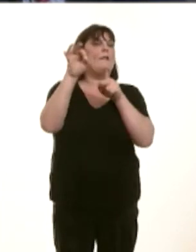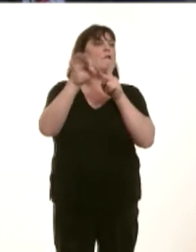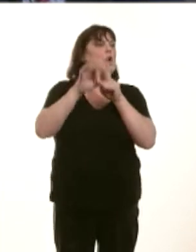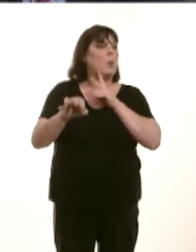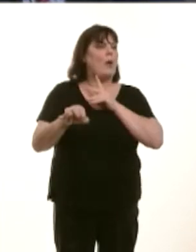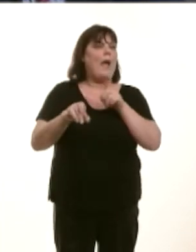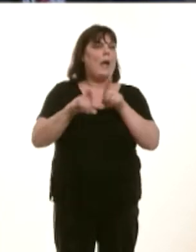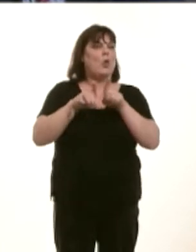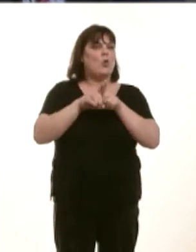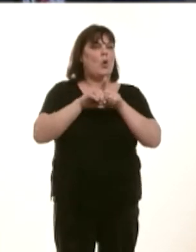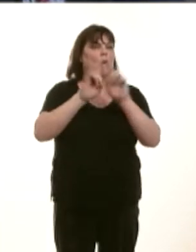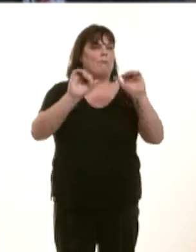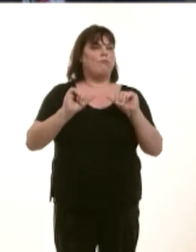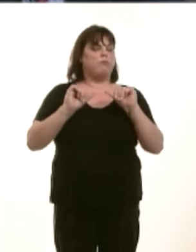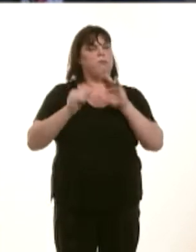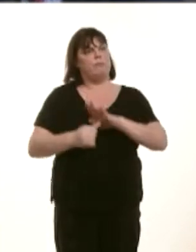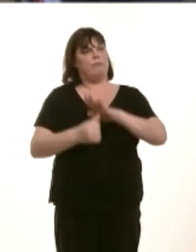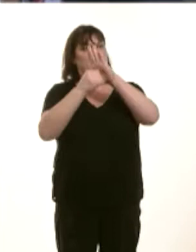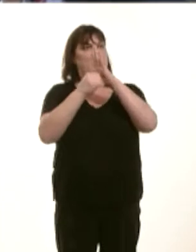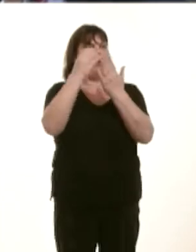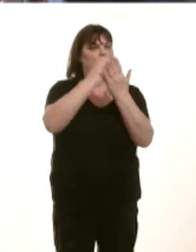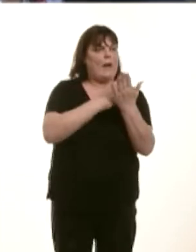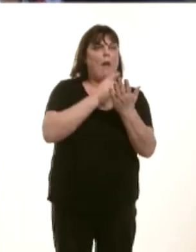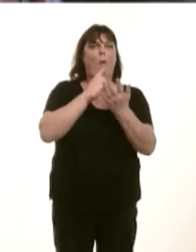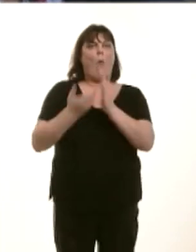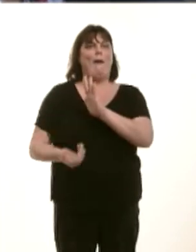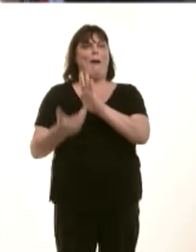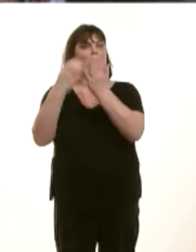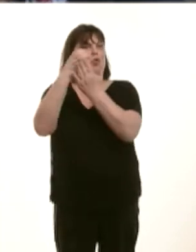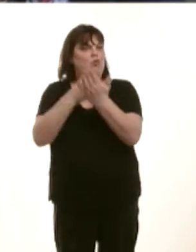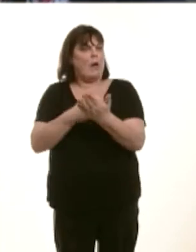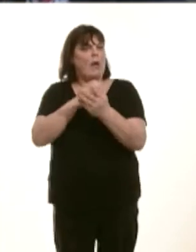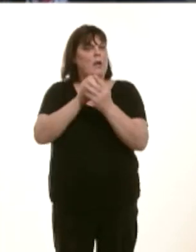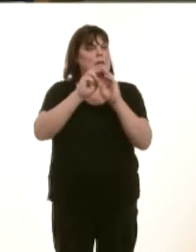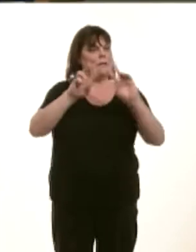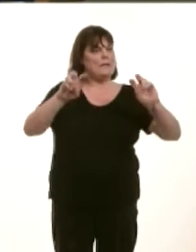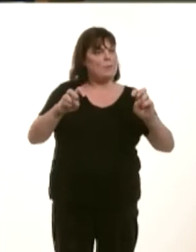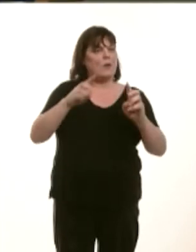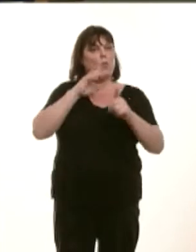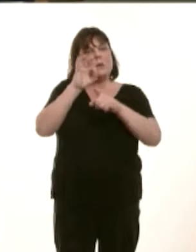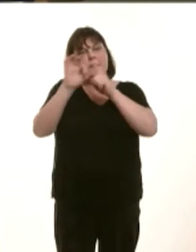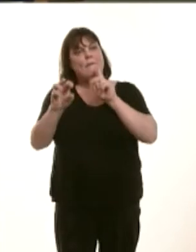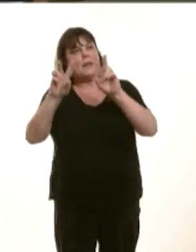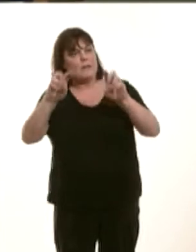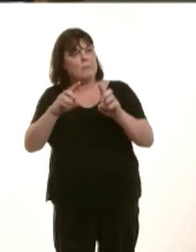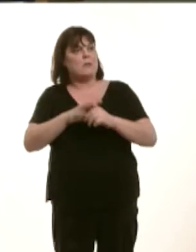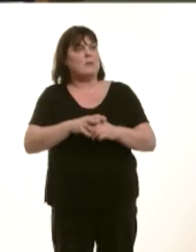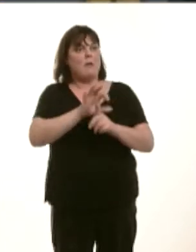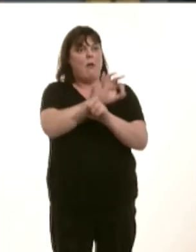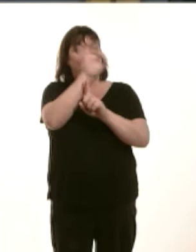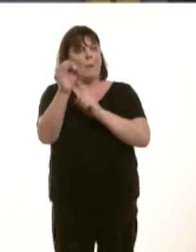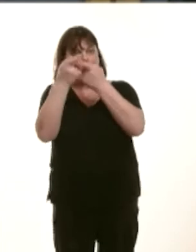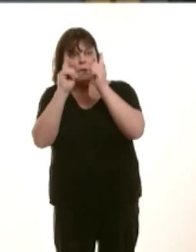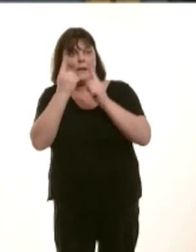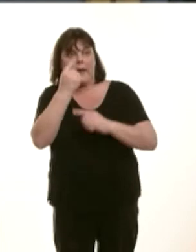evenóand subject-specific activities. Suzy Davies: Well, thank you for that answer